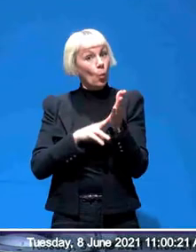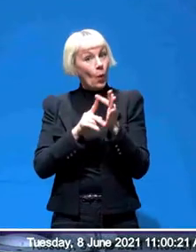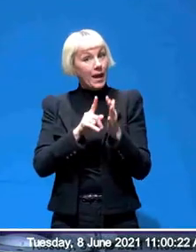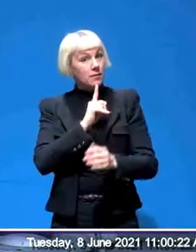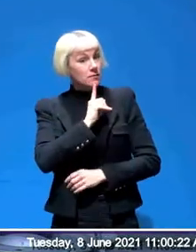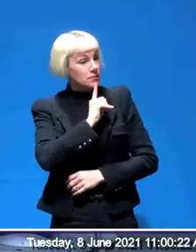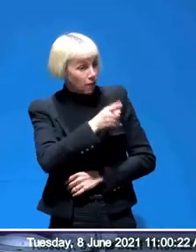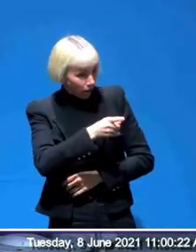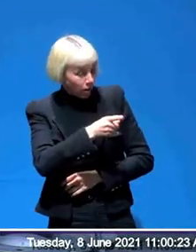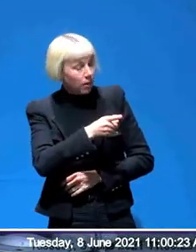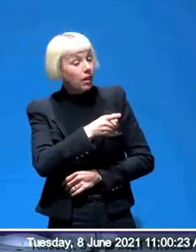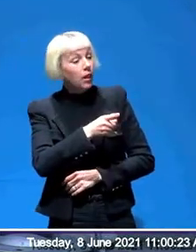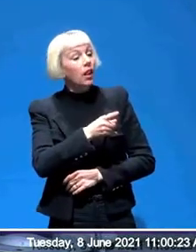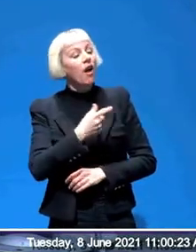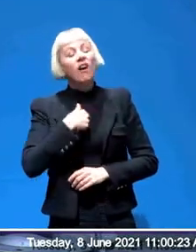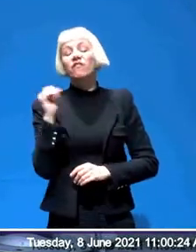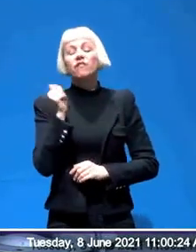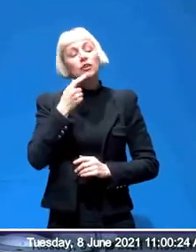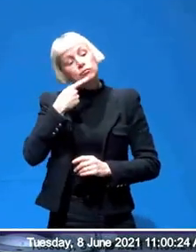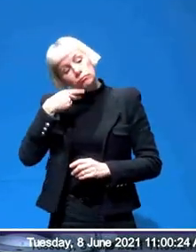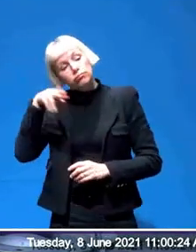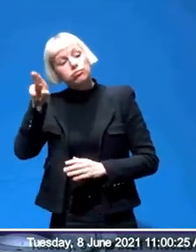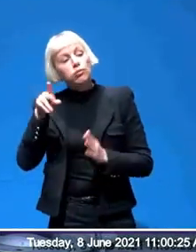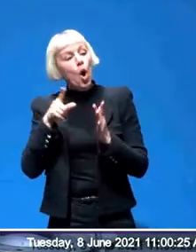to the IMU, the Incident Management Unit? Yes.